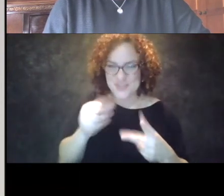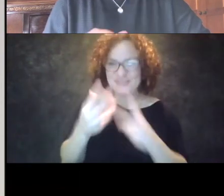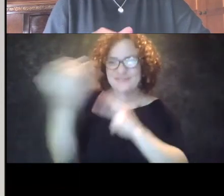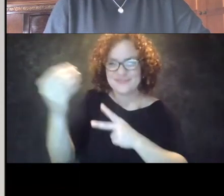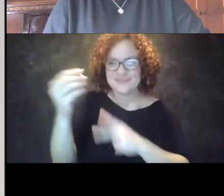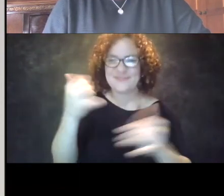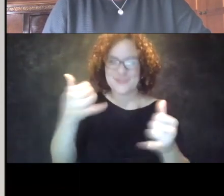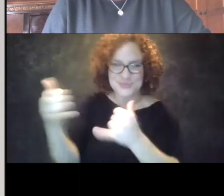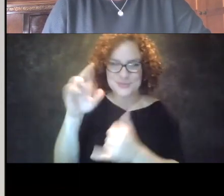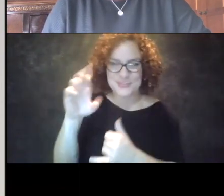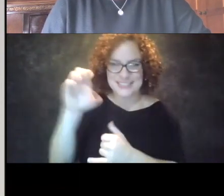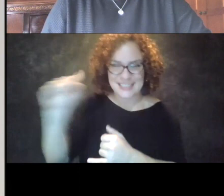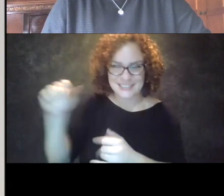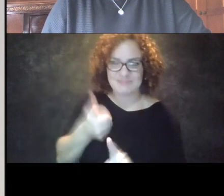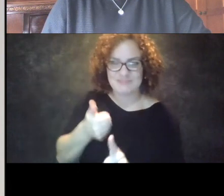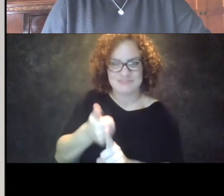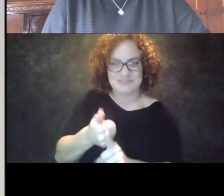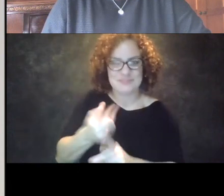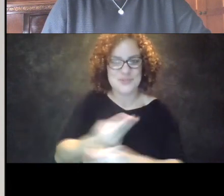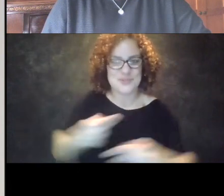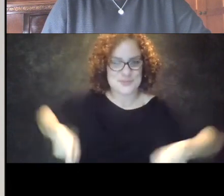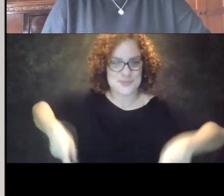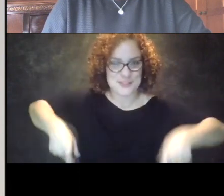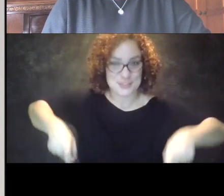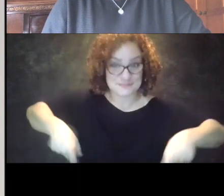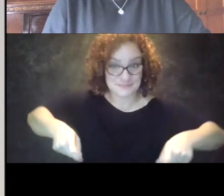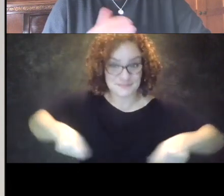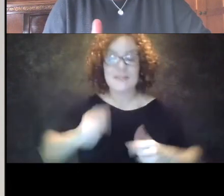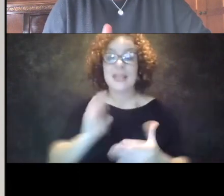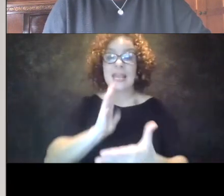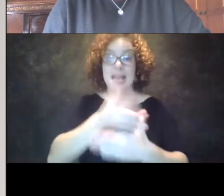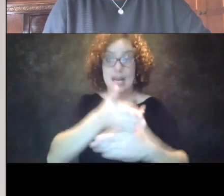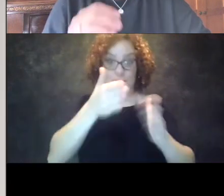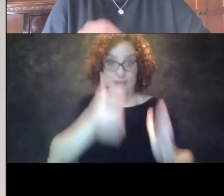it uses a wheelchair. And there's an intervener there or an aide there and they're blowing